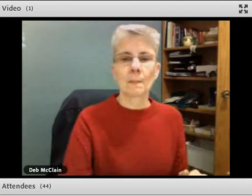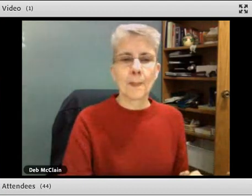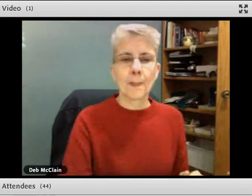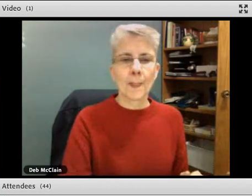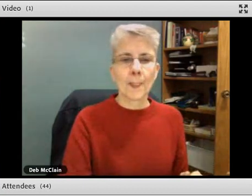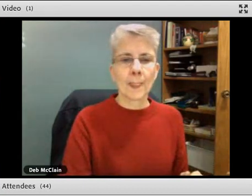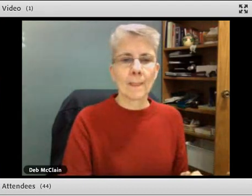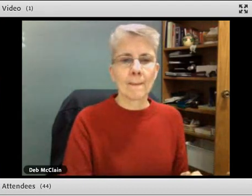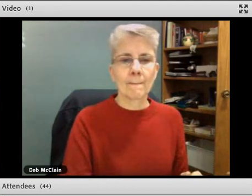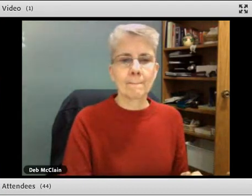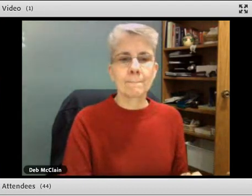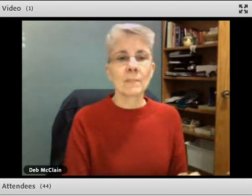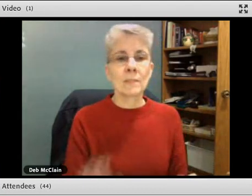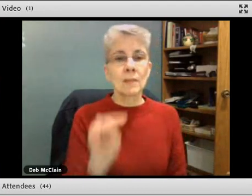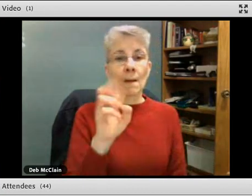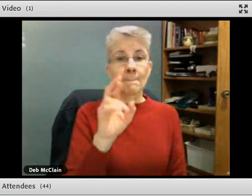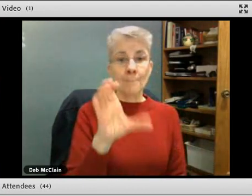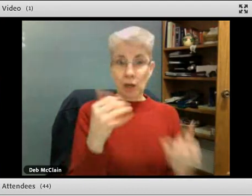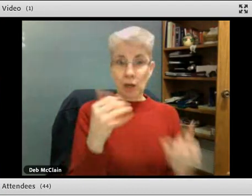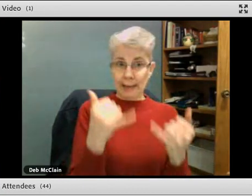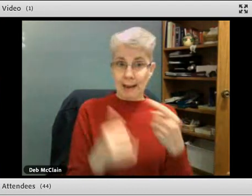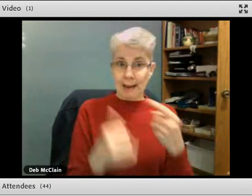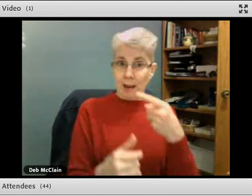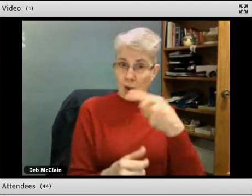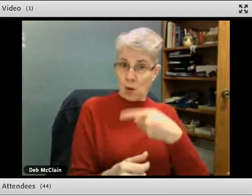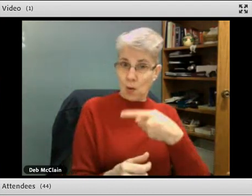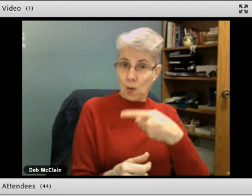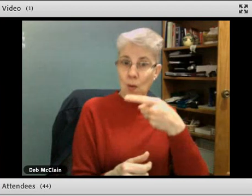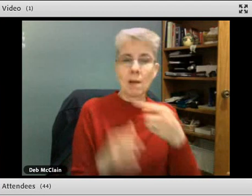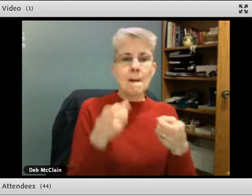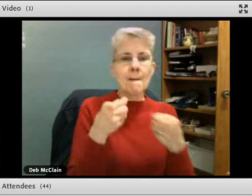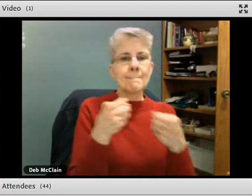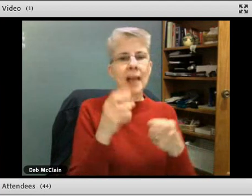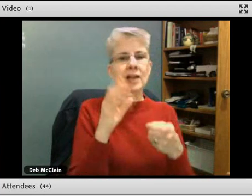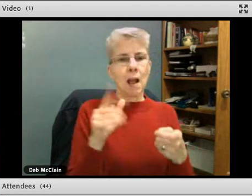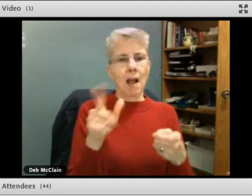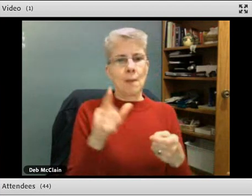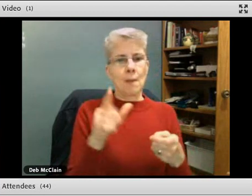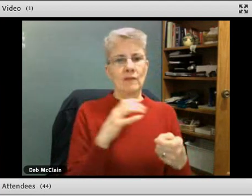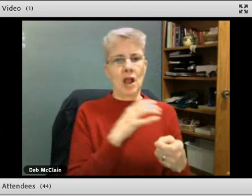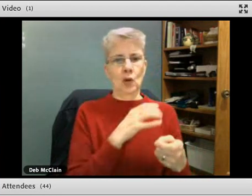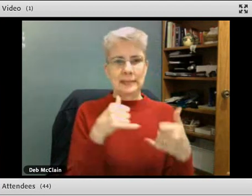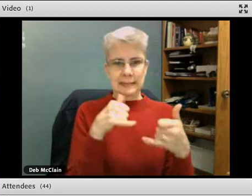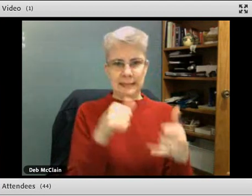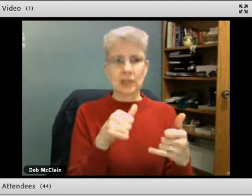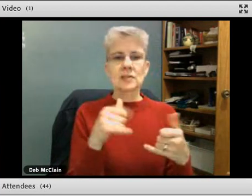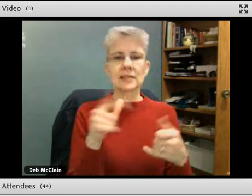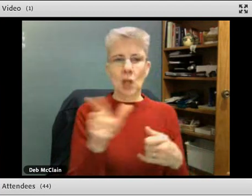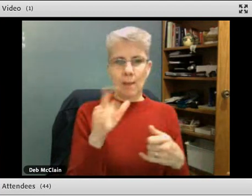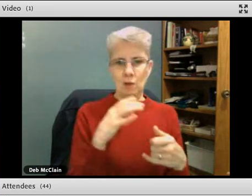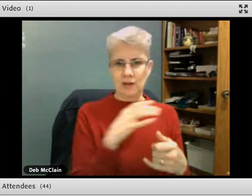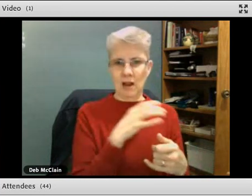MARC now is managed by the Library of Congress still. It's still a Library of Congress standard,